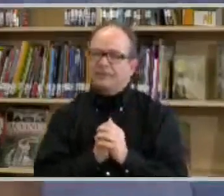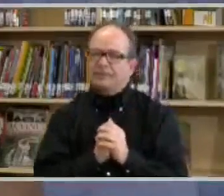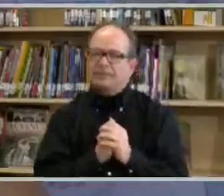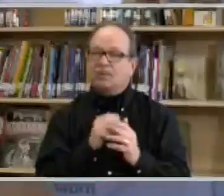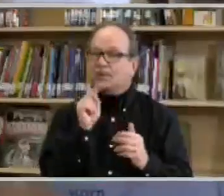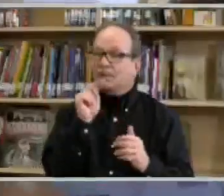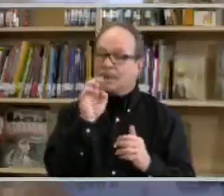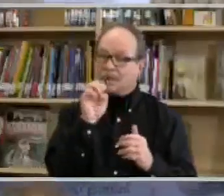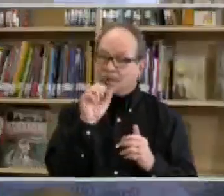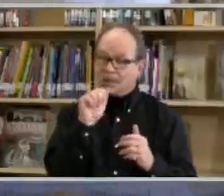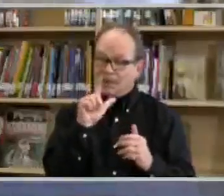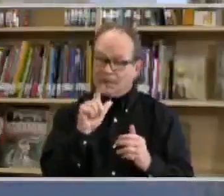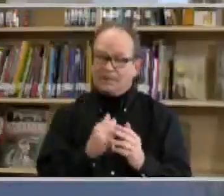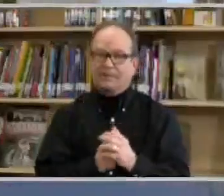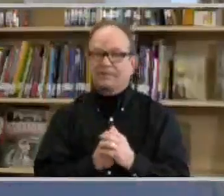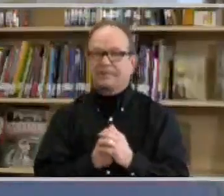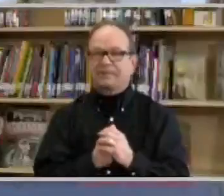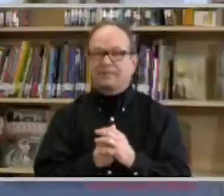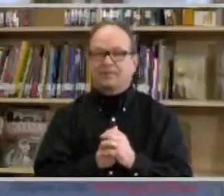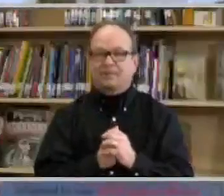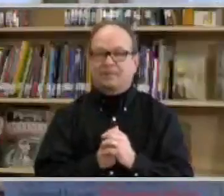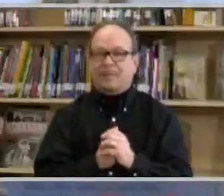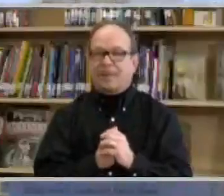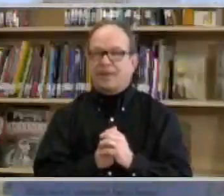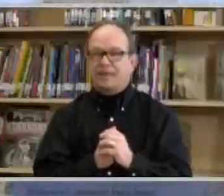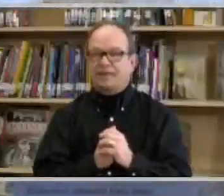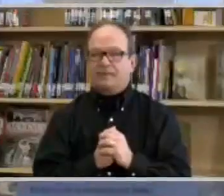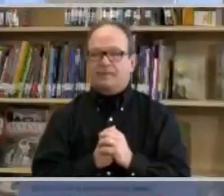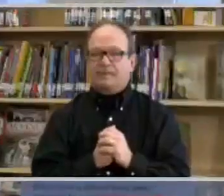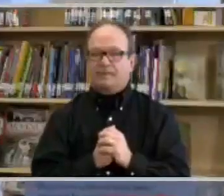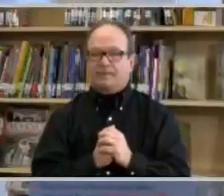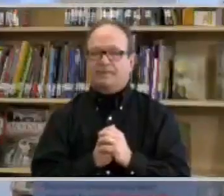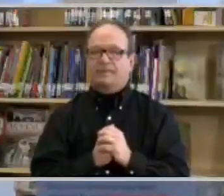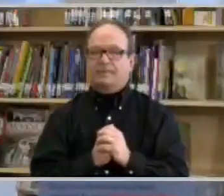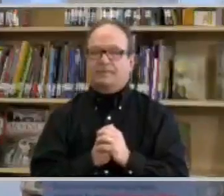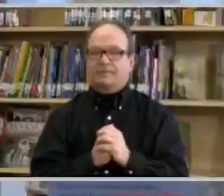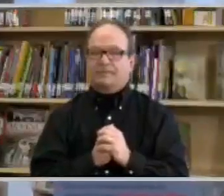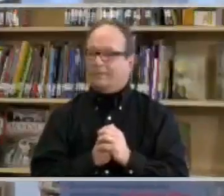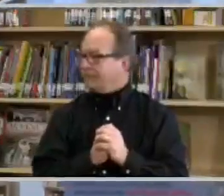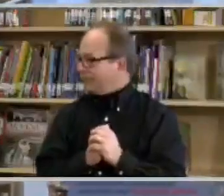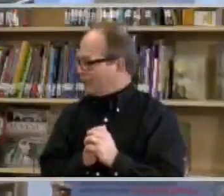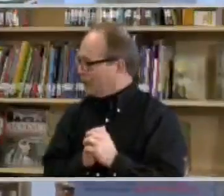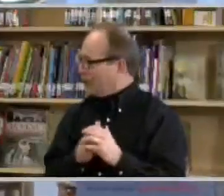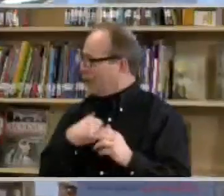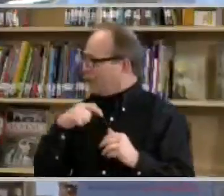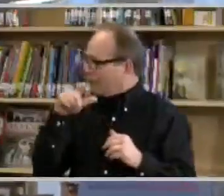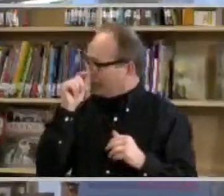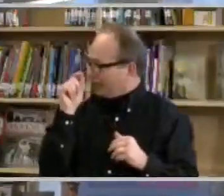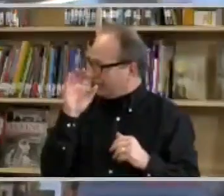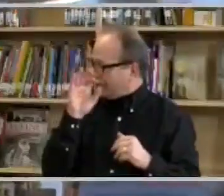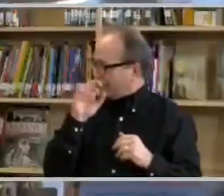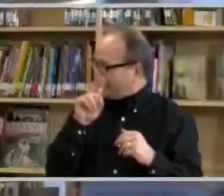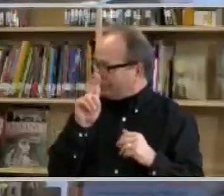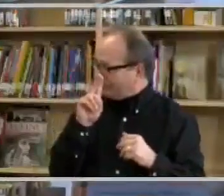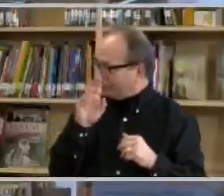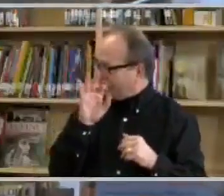OKAY. DOES ANYBODY WANT TO KNOW WHAT MY NUMBER ONE IS.